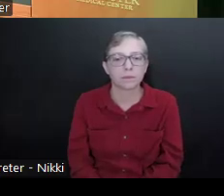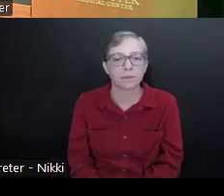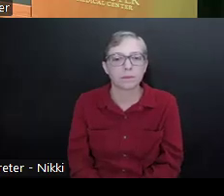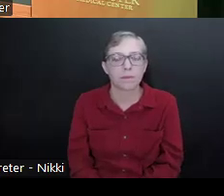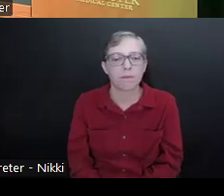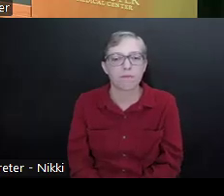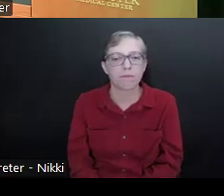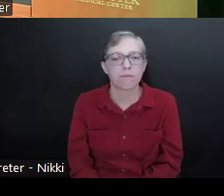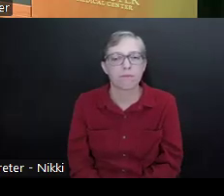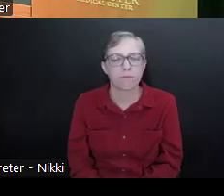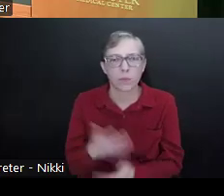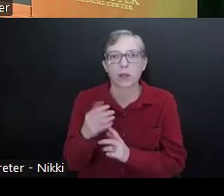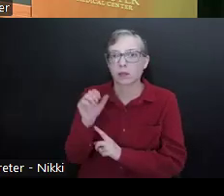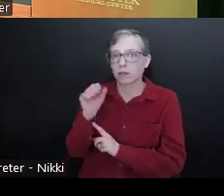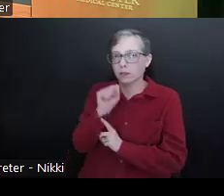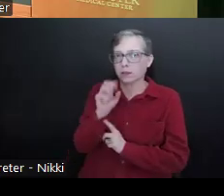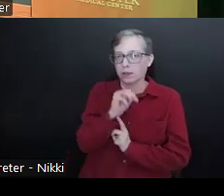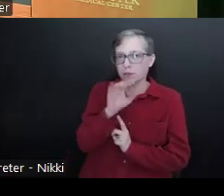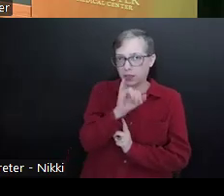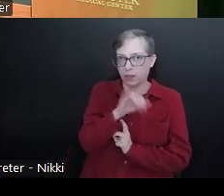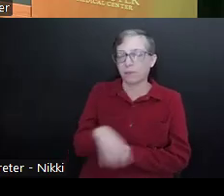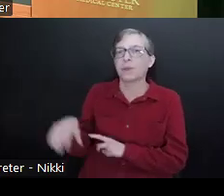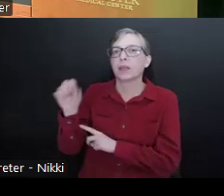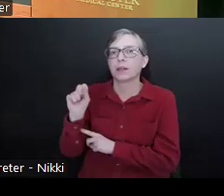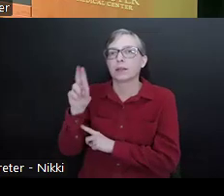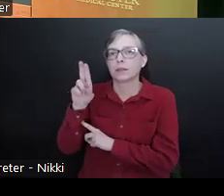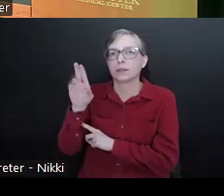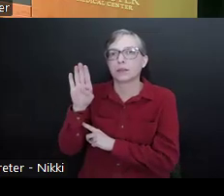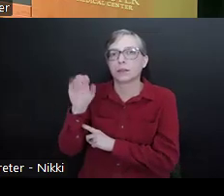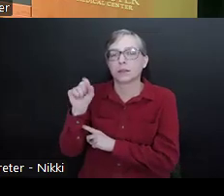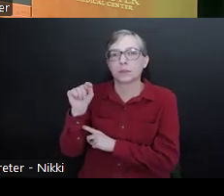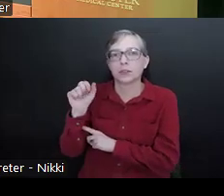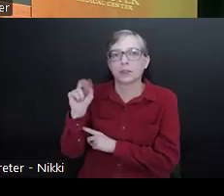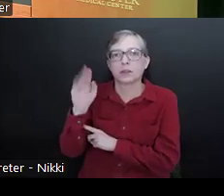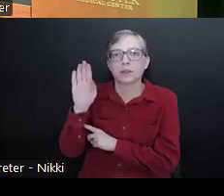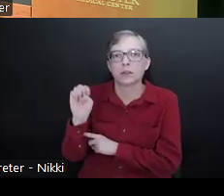I don't know all the inclusion criteria uh from from those studies but my guess is that they